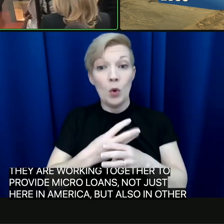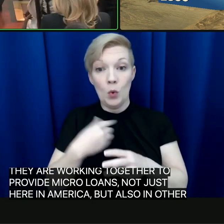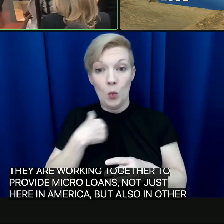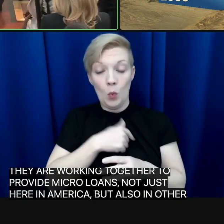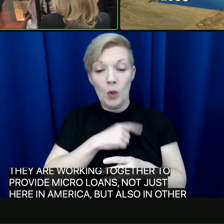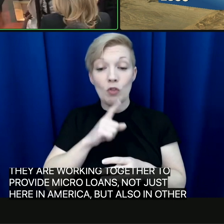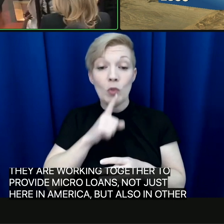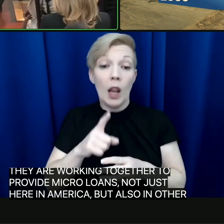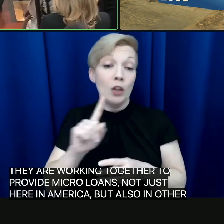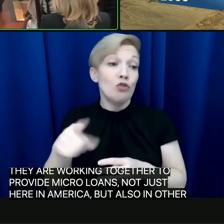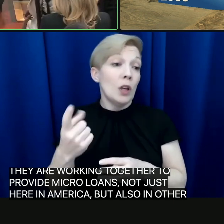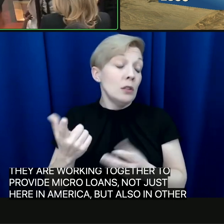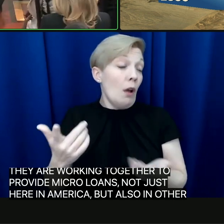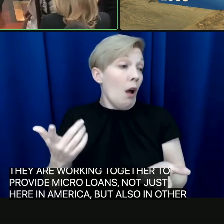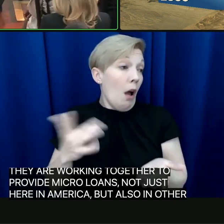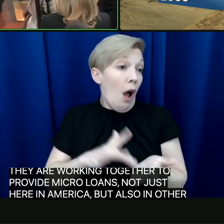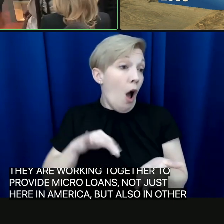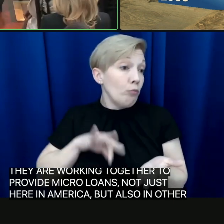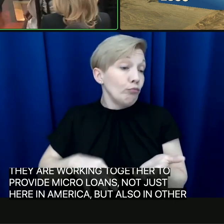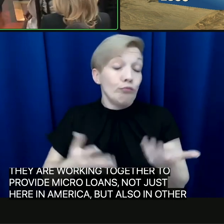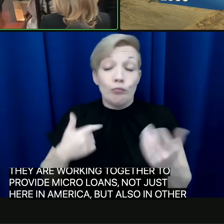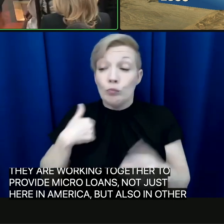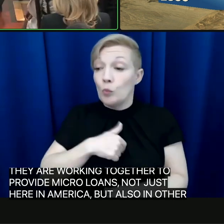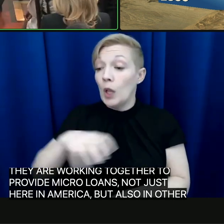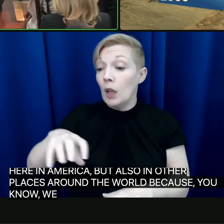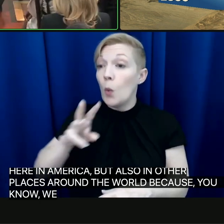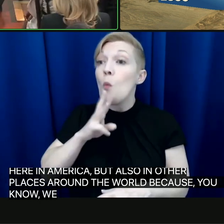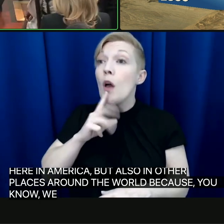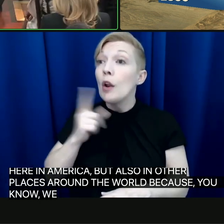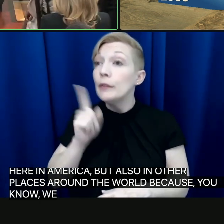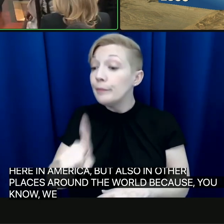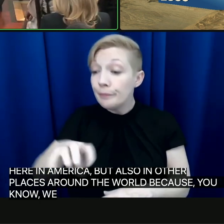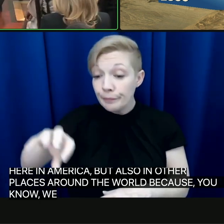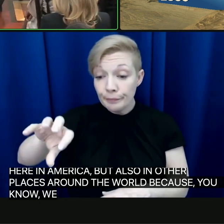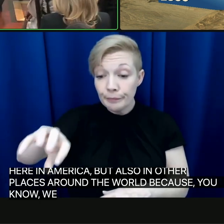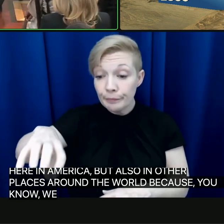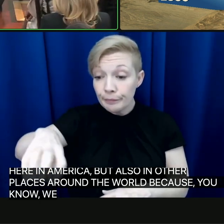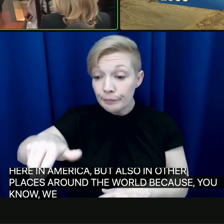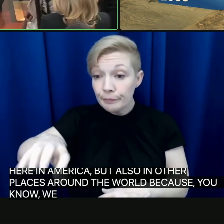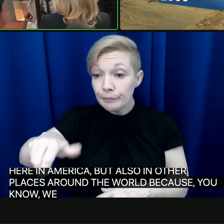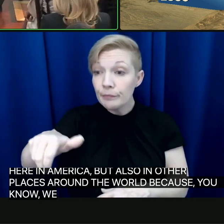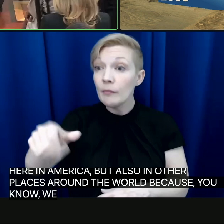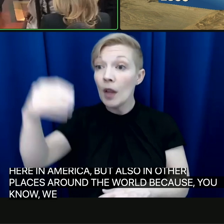on the spigot and water, fresh water, drinkable water comes out well in a number of places,